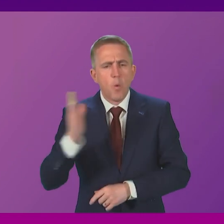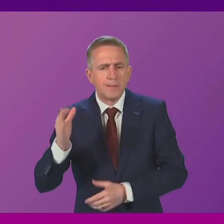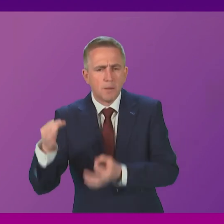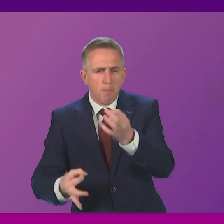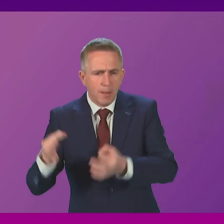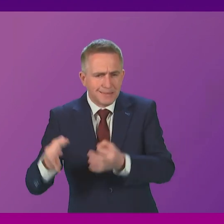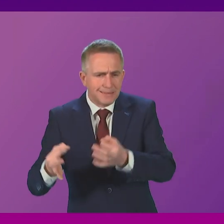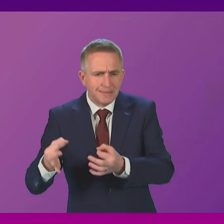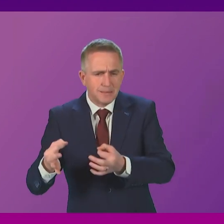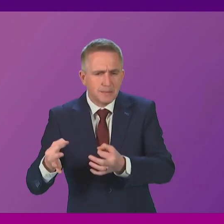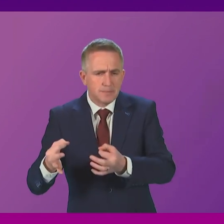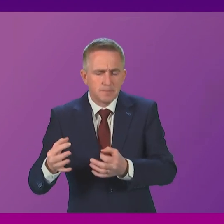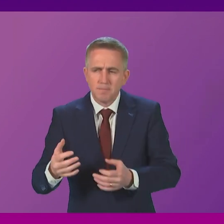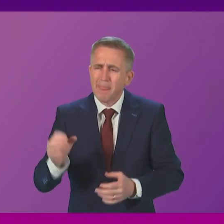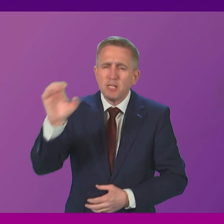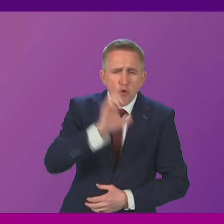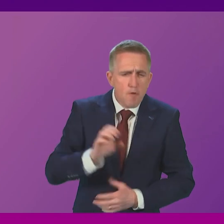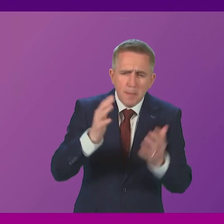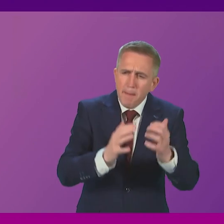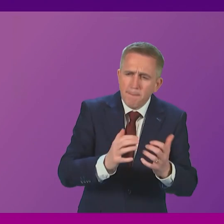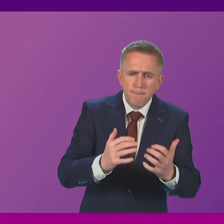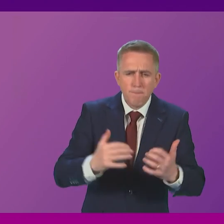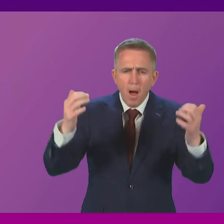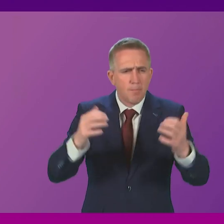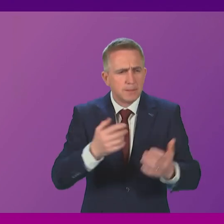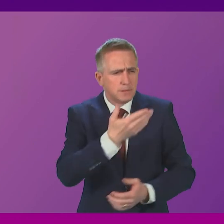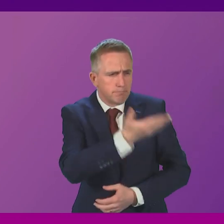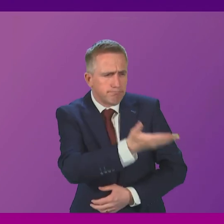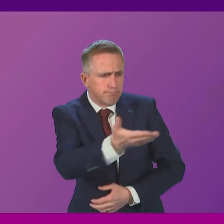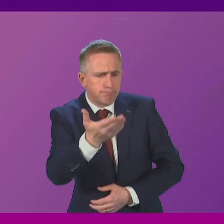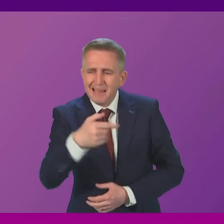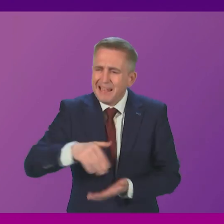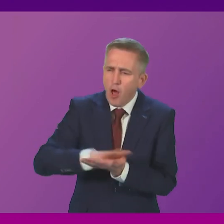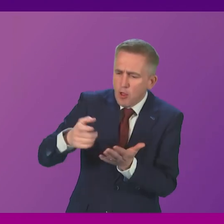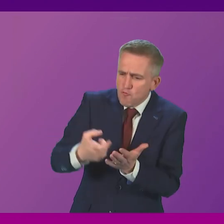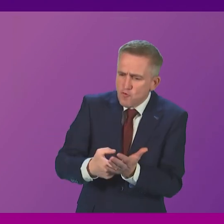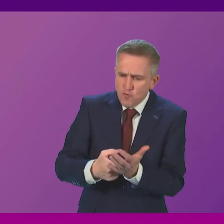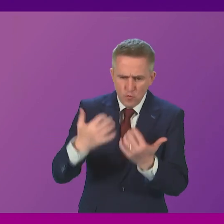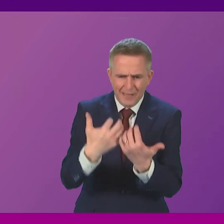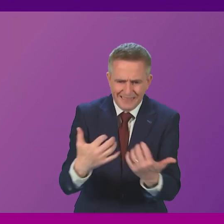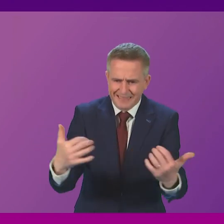As many Parliaments across Europe do, here in Holyrood we sit together in a semicircle